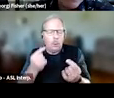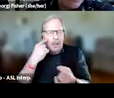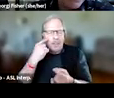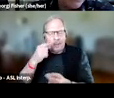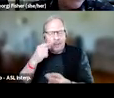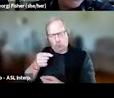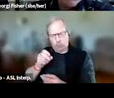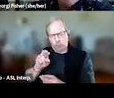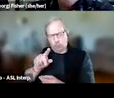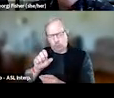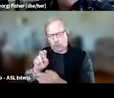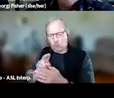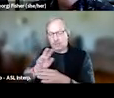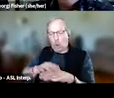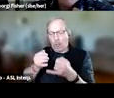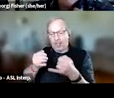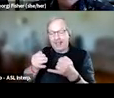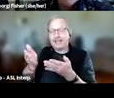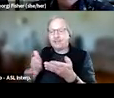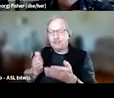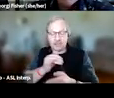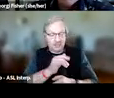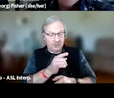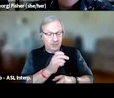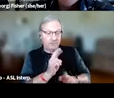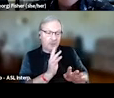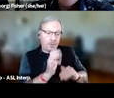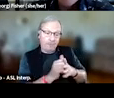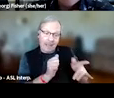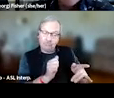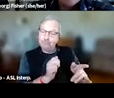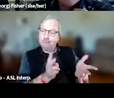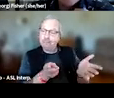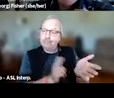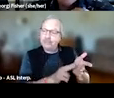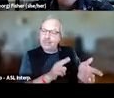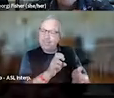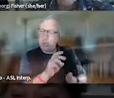well, using online services and Jennifer talked about enroll in ERE, you know,